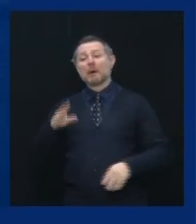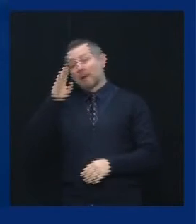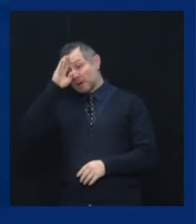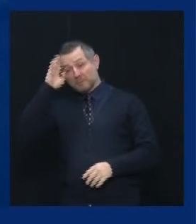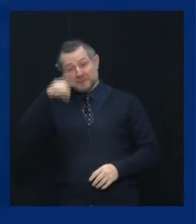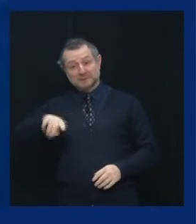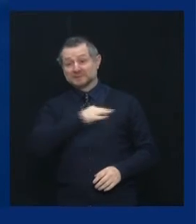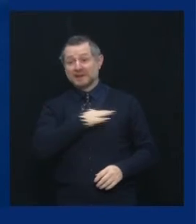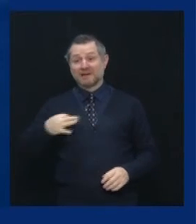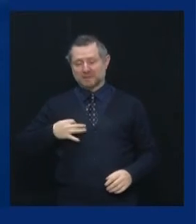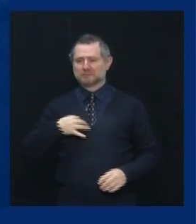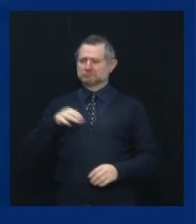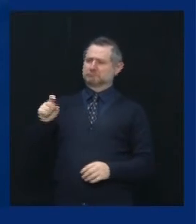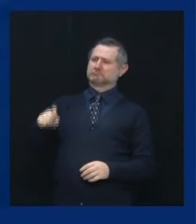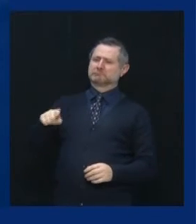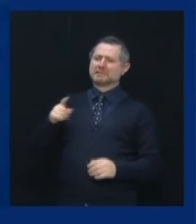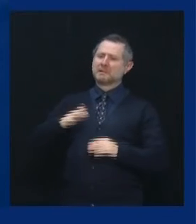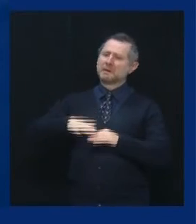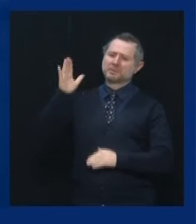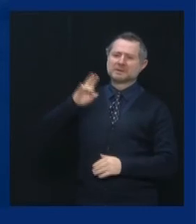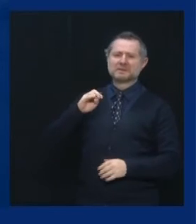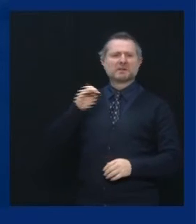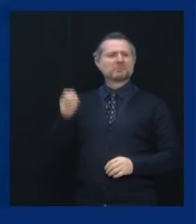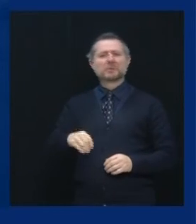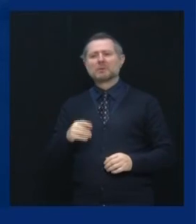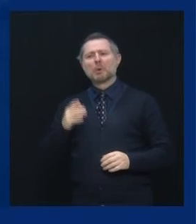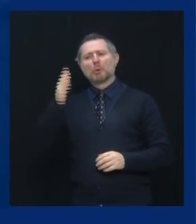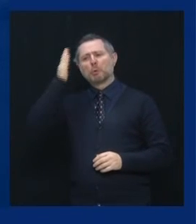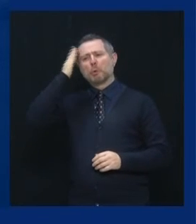BUT THE HOSPITAL STAFF IS INFORMED, THEY HAVE TO BE ABOVE